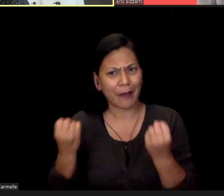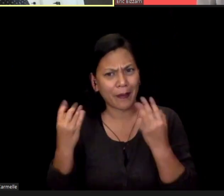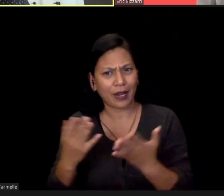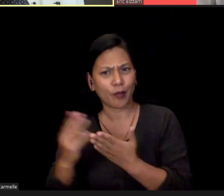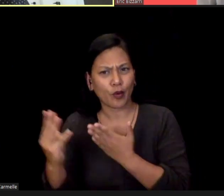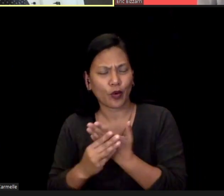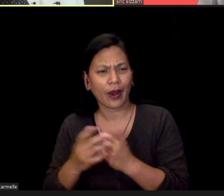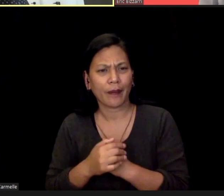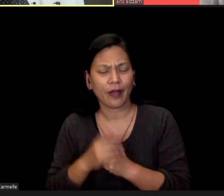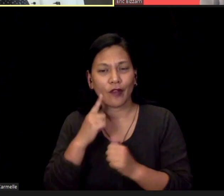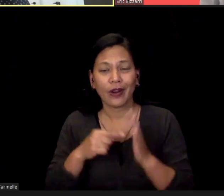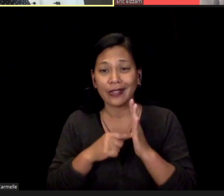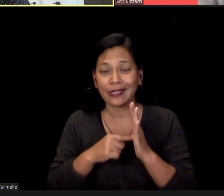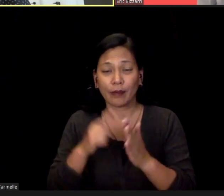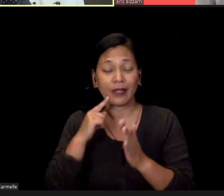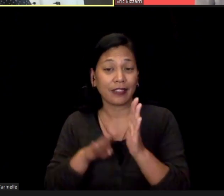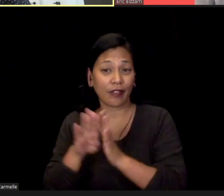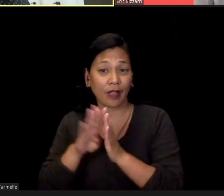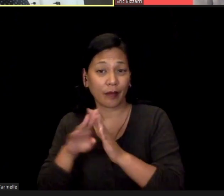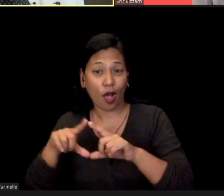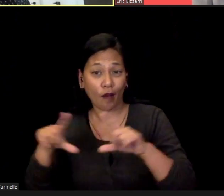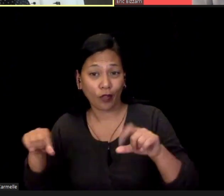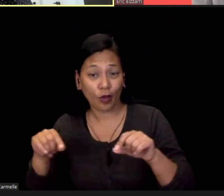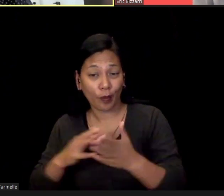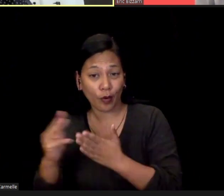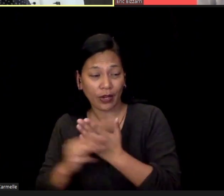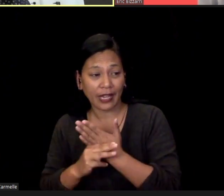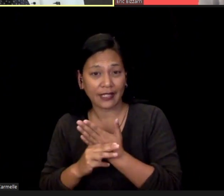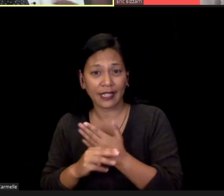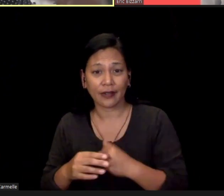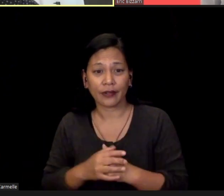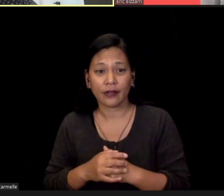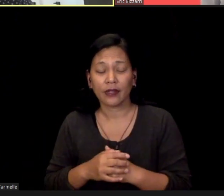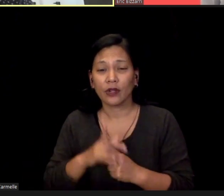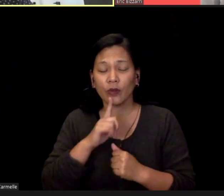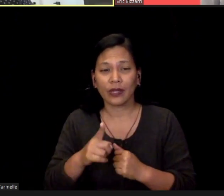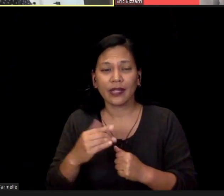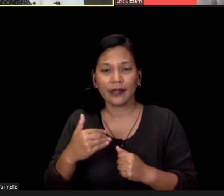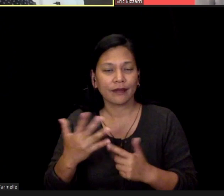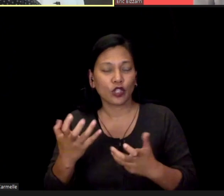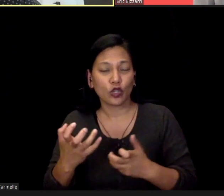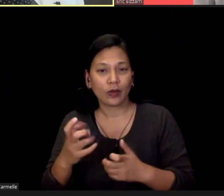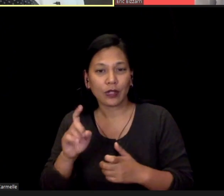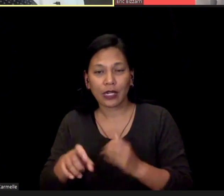So there's a development envelope program, where again, you still need a broadcaster to say, I want to be involved in this.